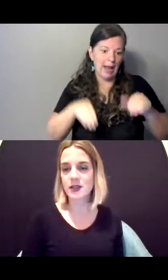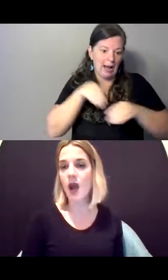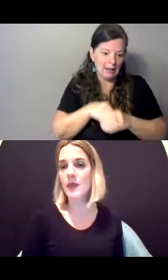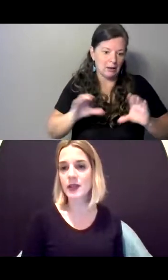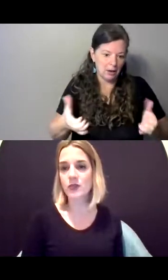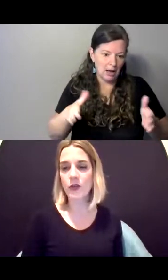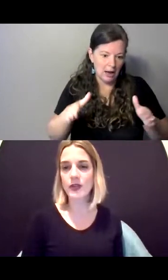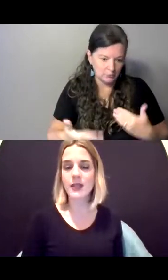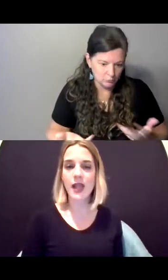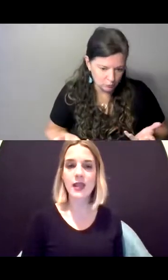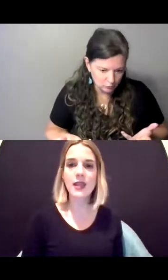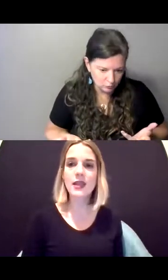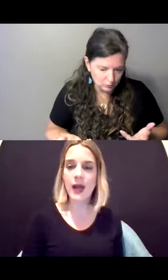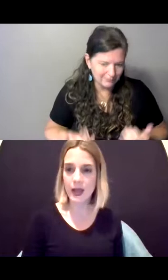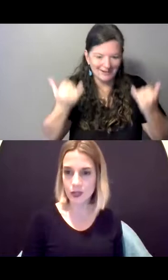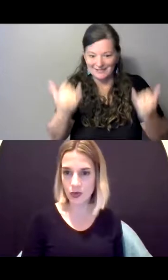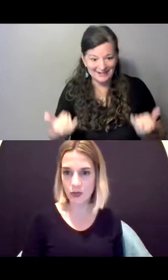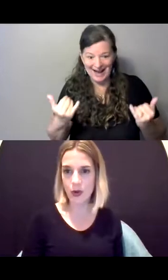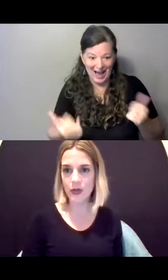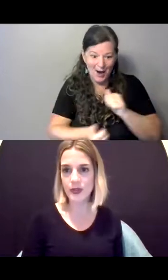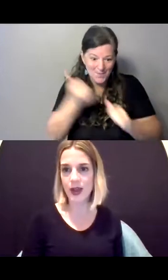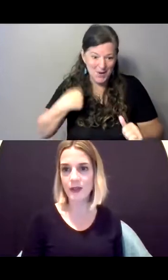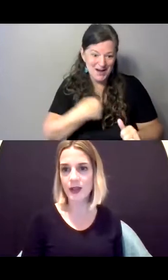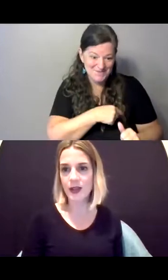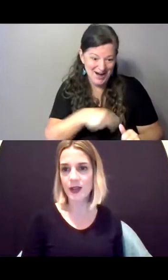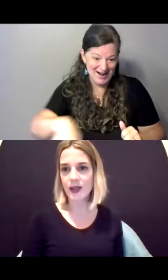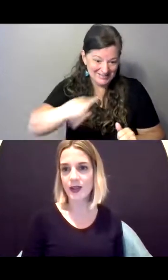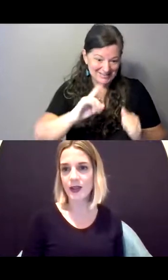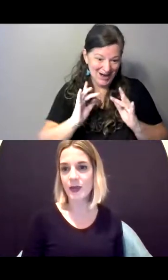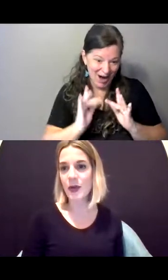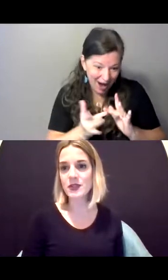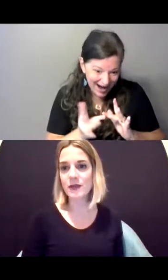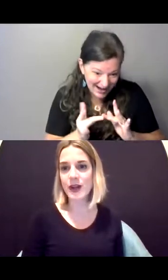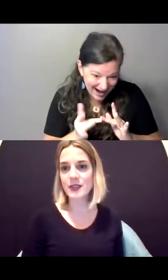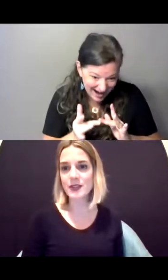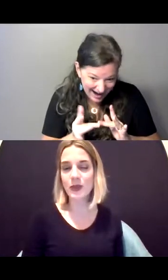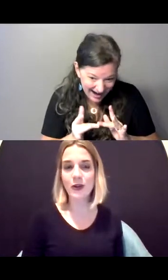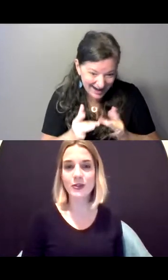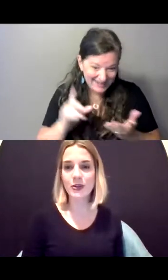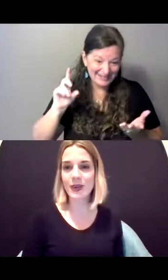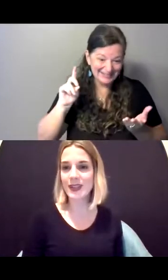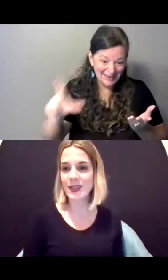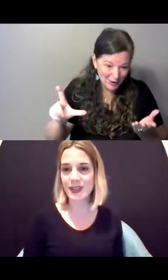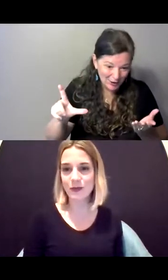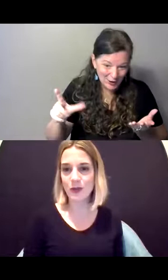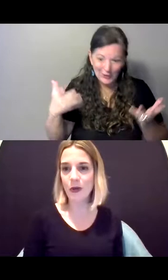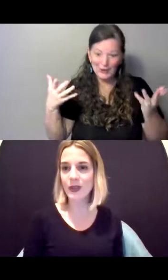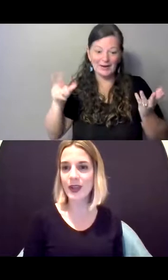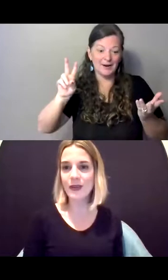topics rather than staying in the classroom all the time. You know, most of us, we are doing this remotely,